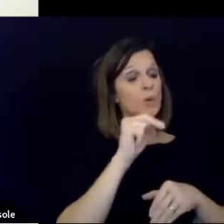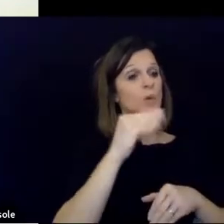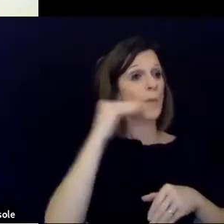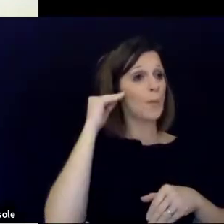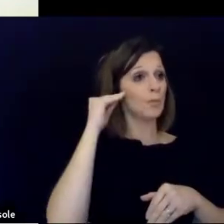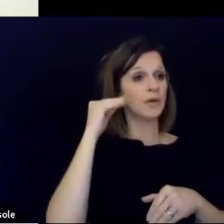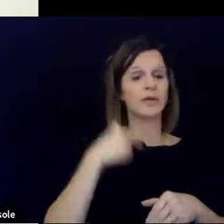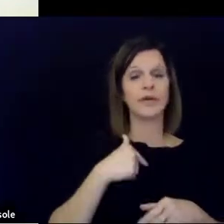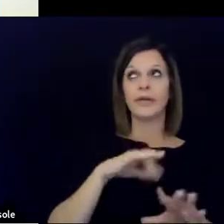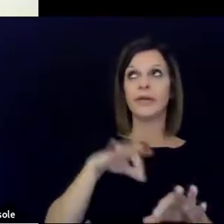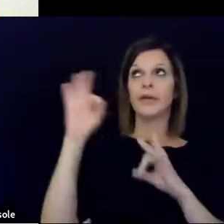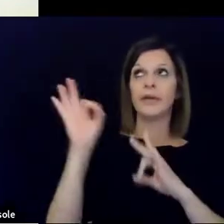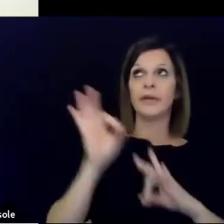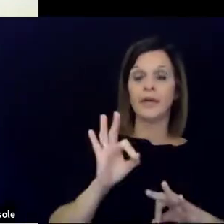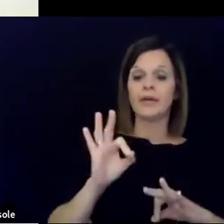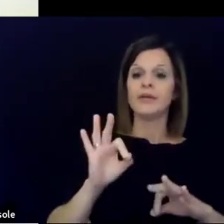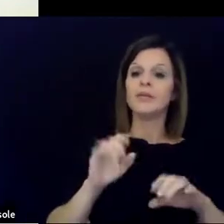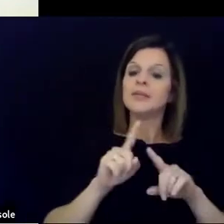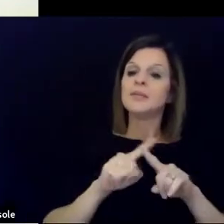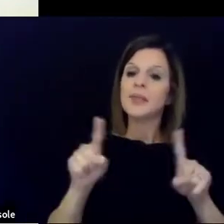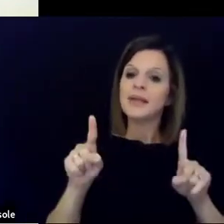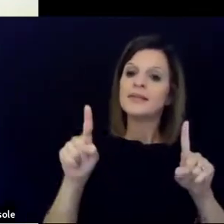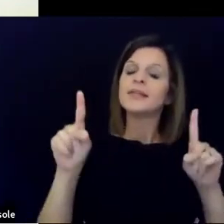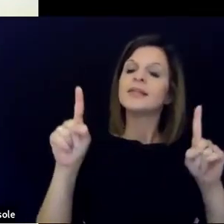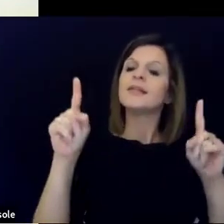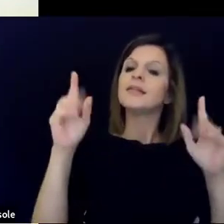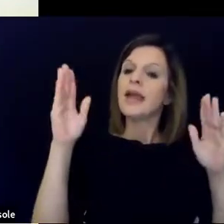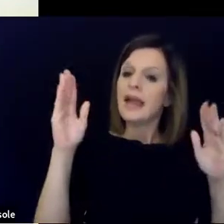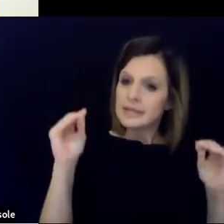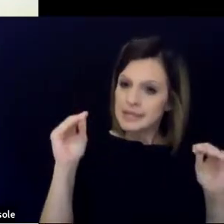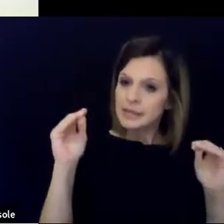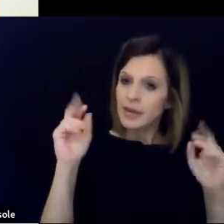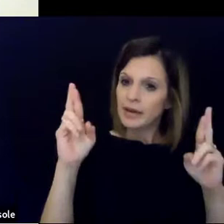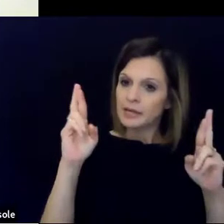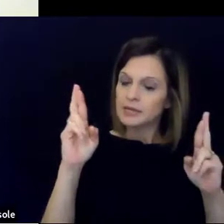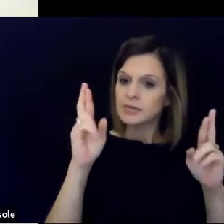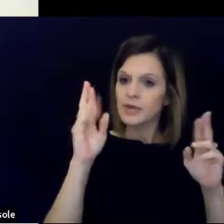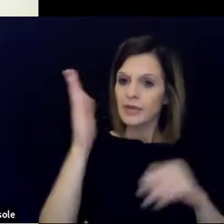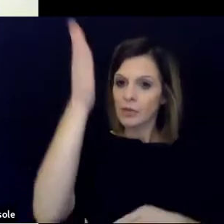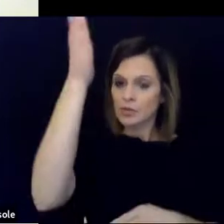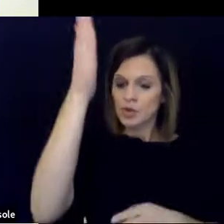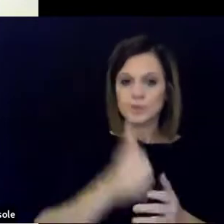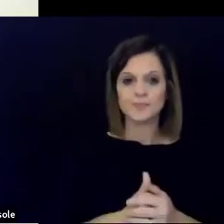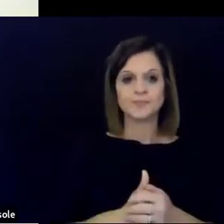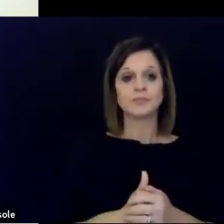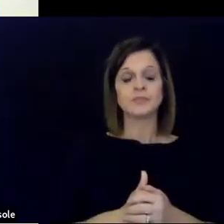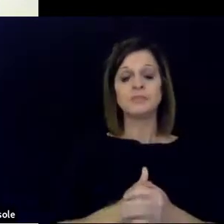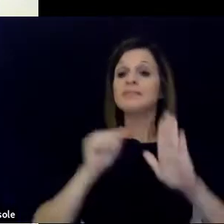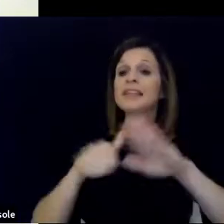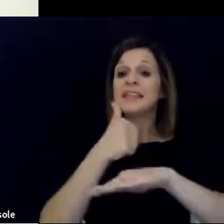anticipate transitional planning. Then finally, tried to establish balance in your life. I don't know how you do that exactly.